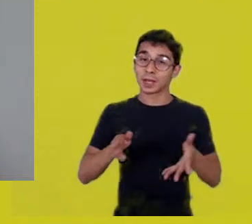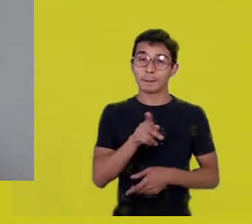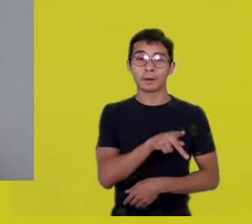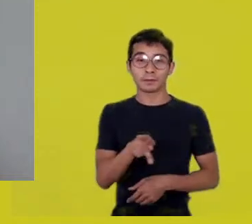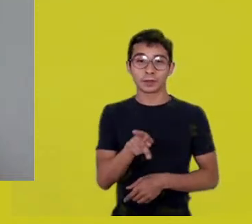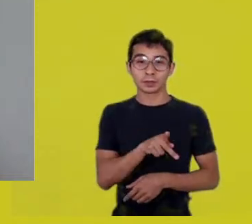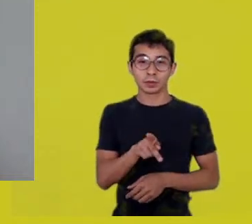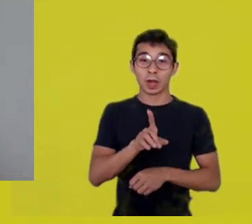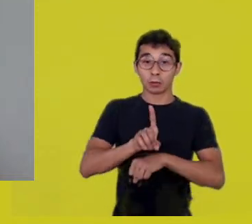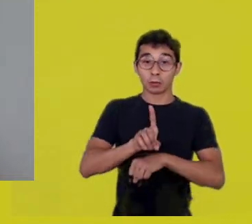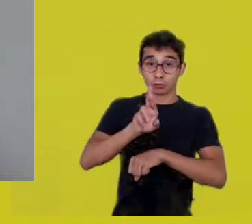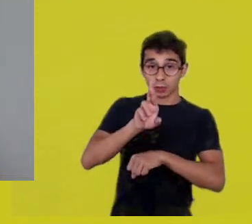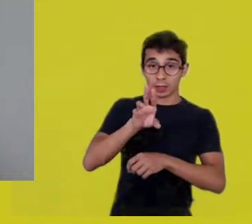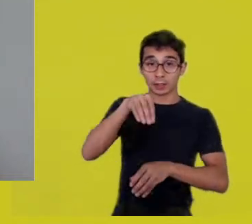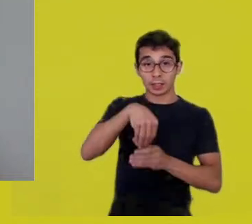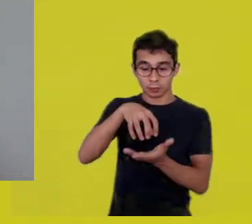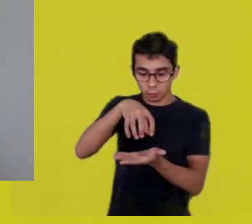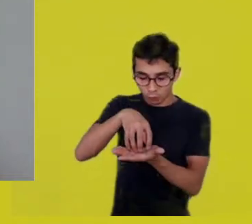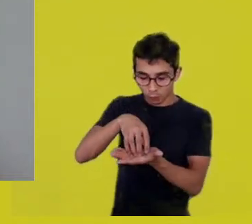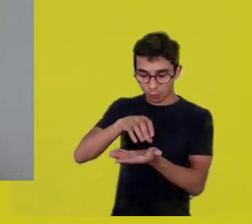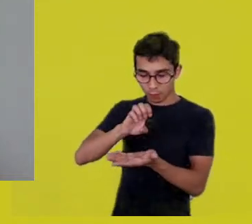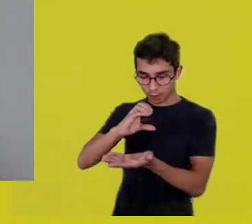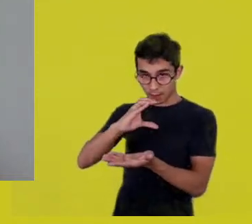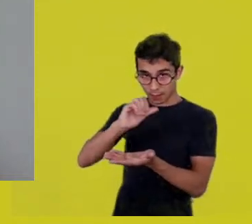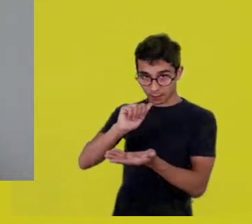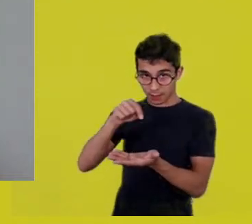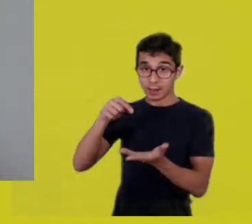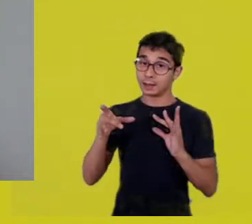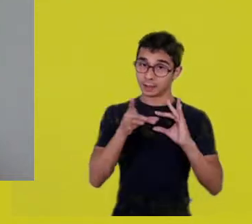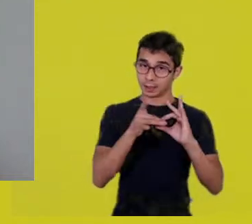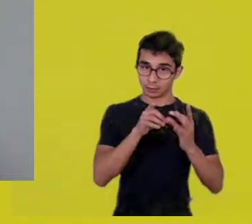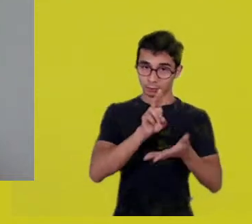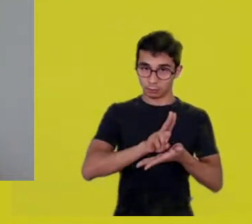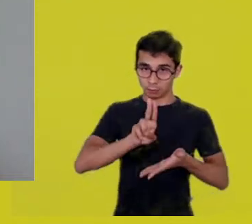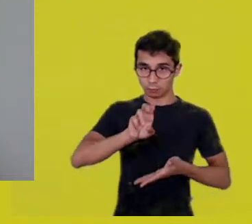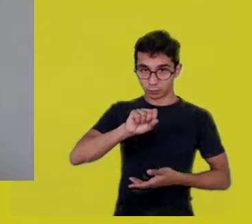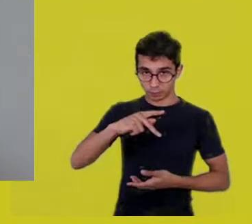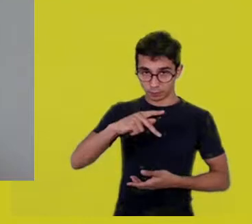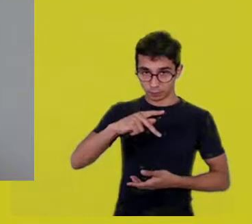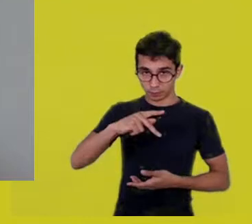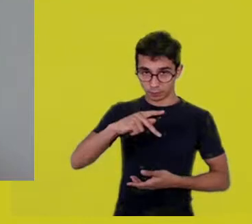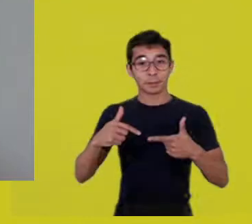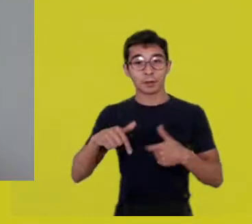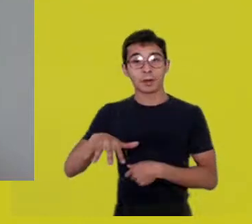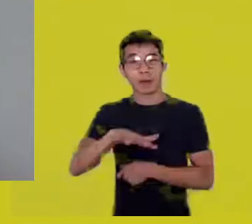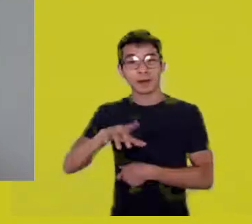of USP’s School of Communication and Arts, in the stage acting and direction areas.